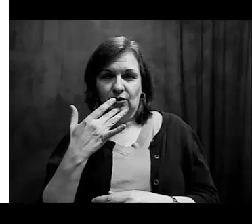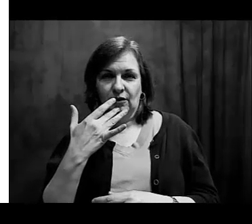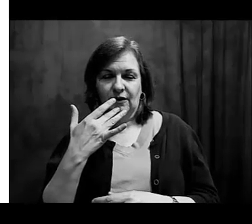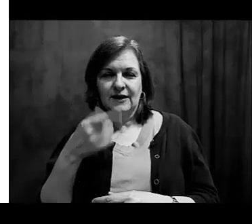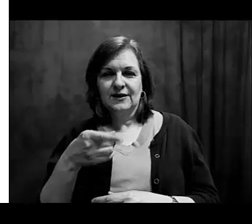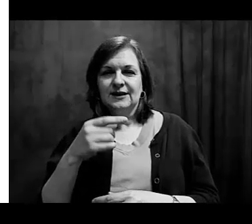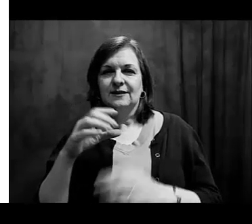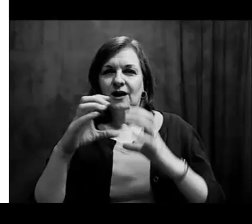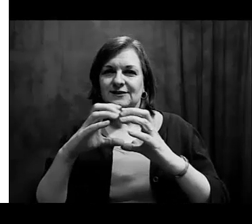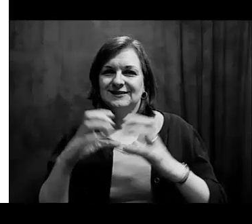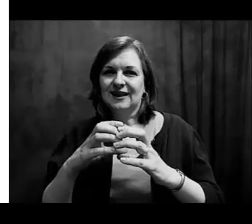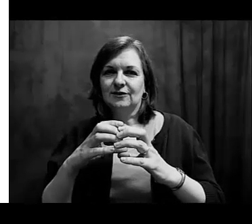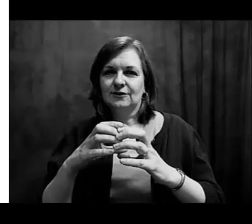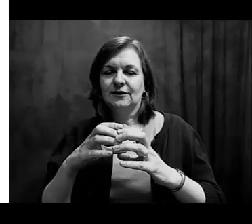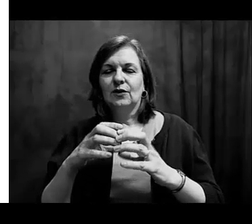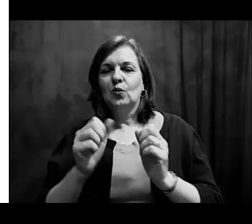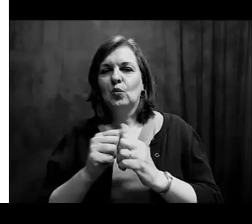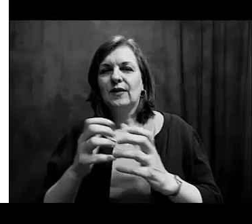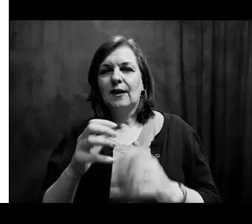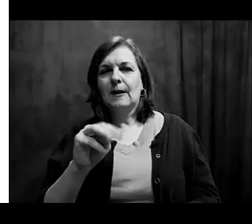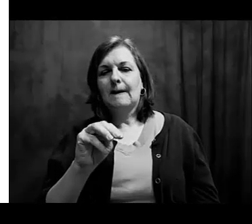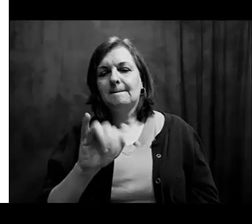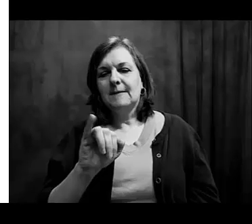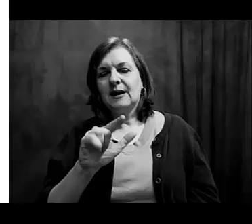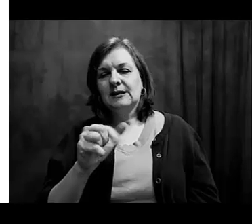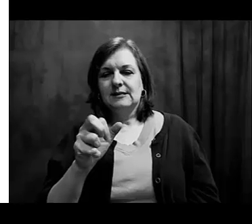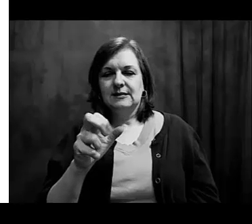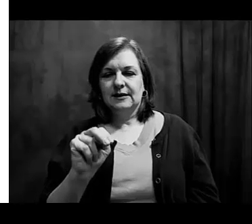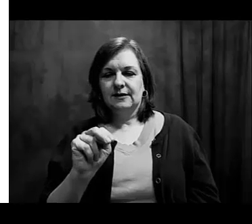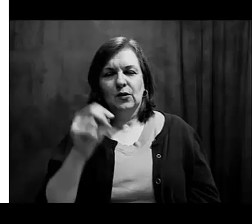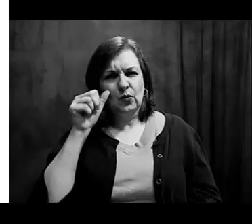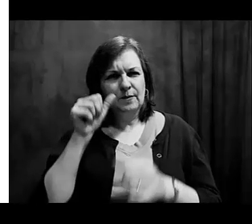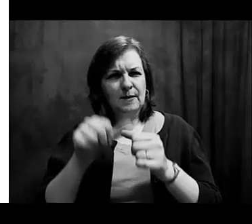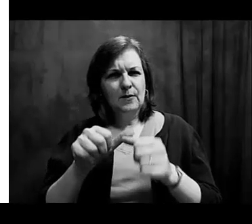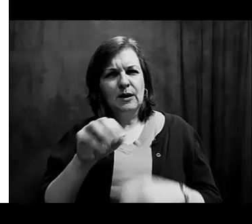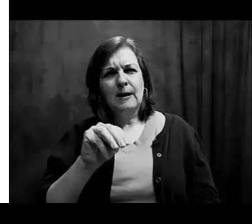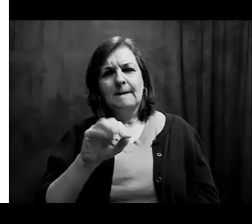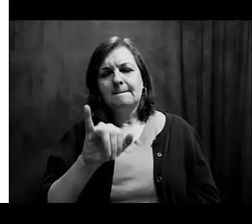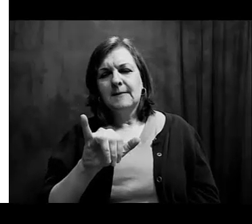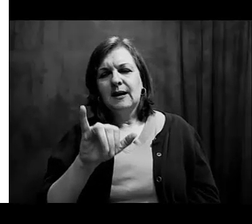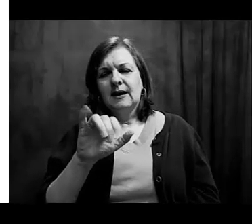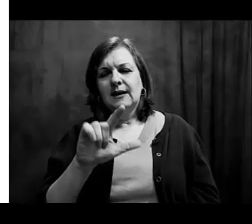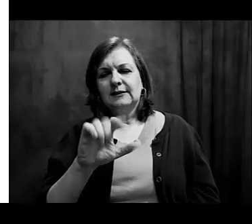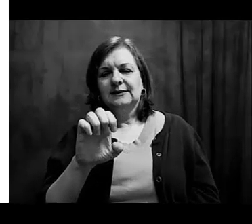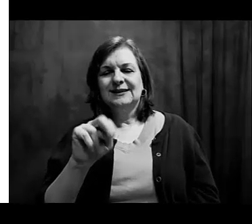and axons associate with the neurons -- remember myelination meant insulation